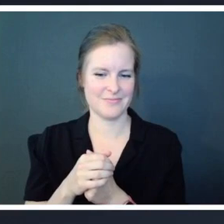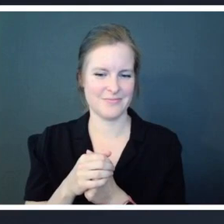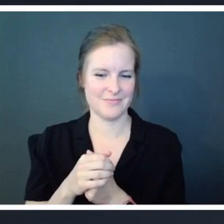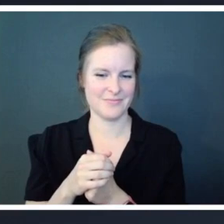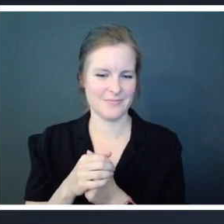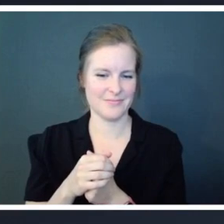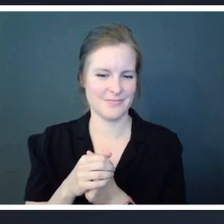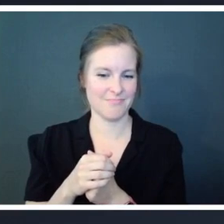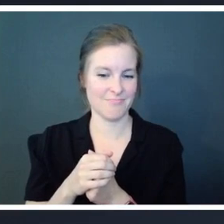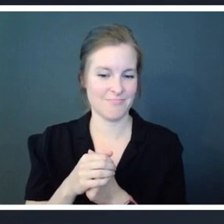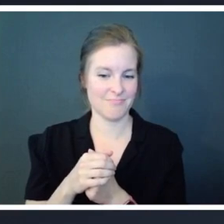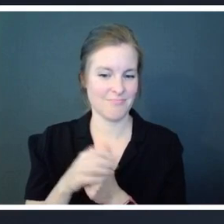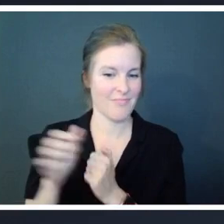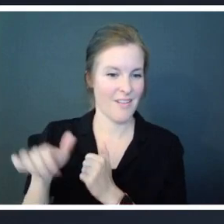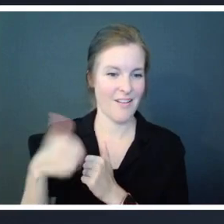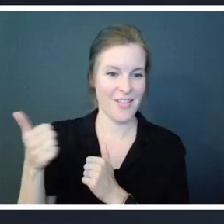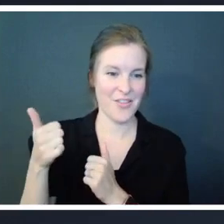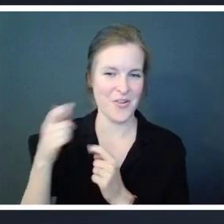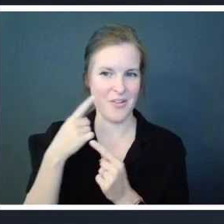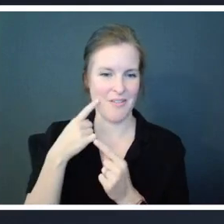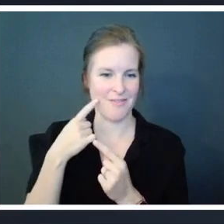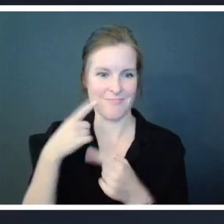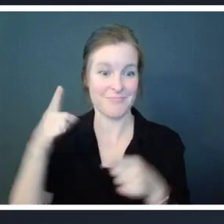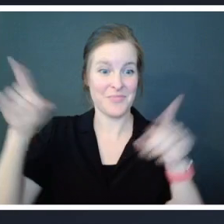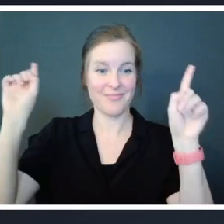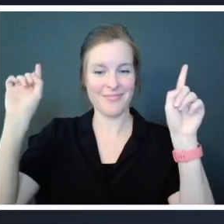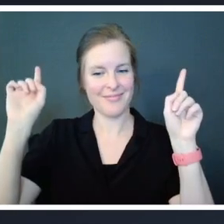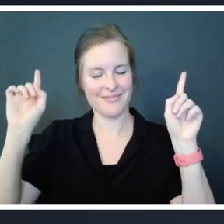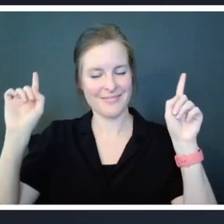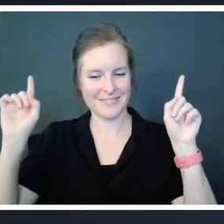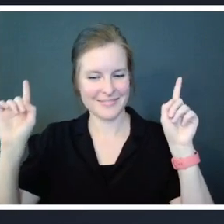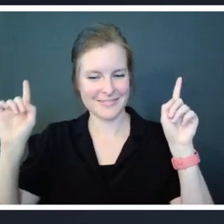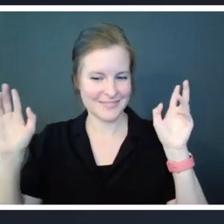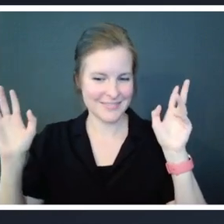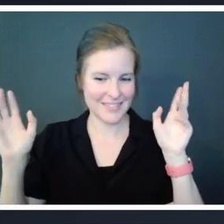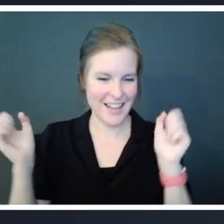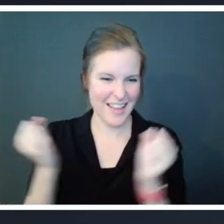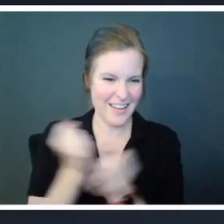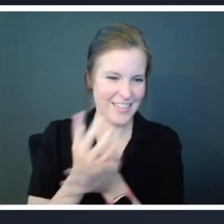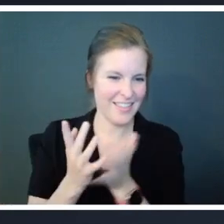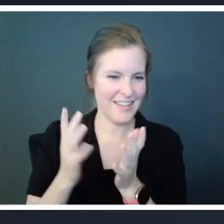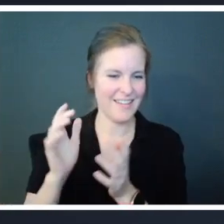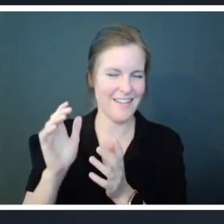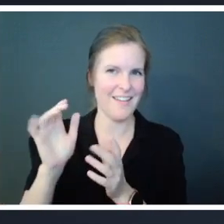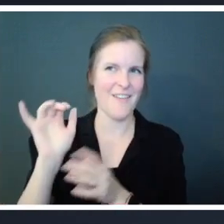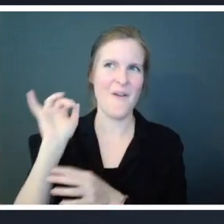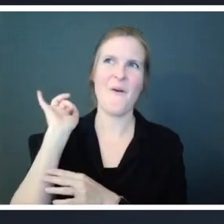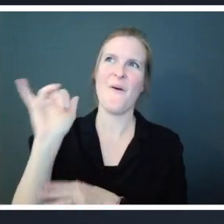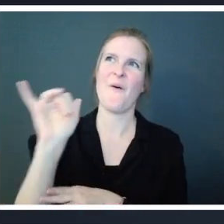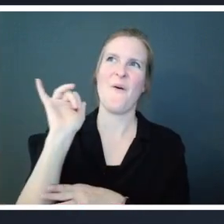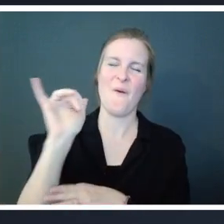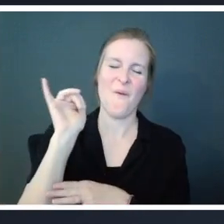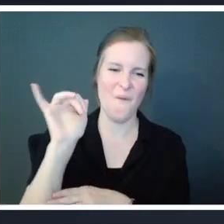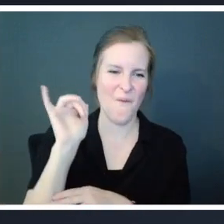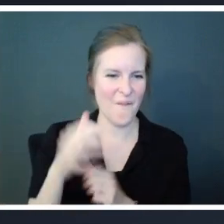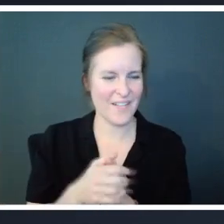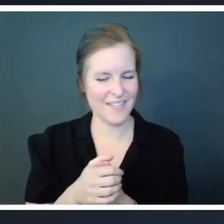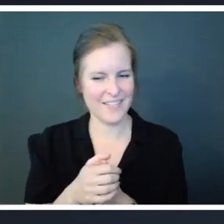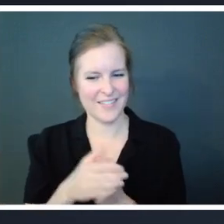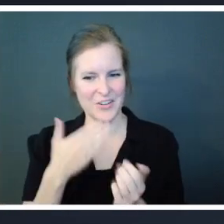great wins or aha moments that you've witnessed in these programs that you can share? Maureen Leary: I actually had a moment